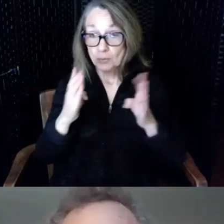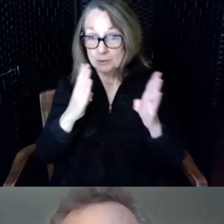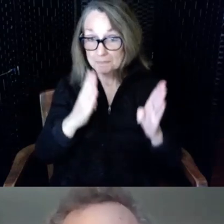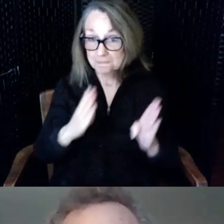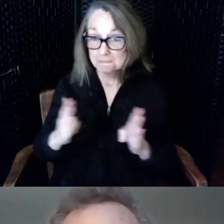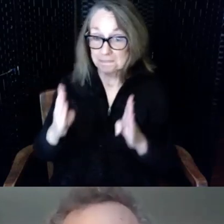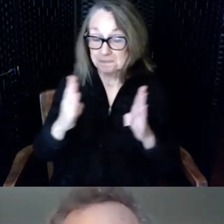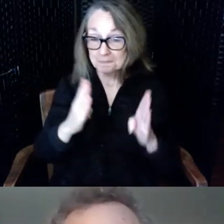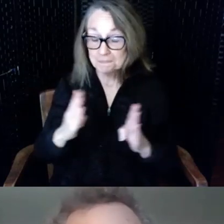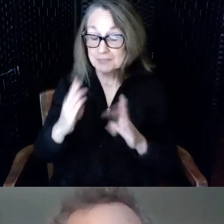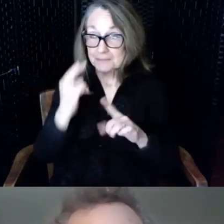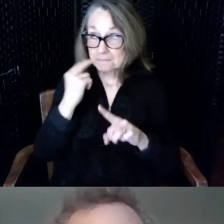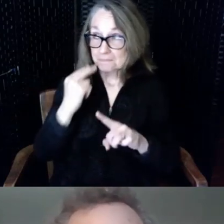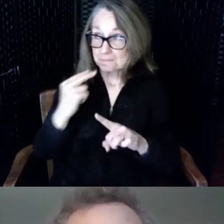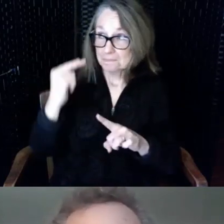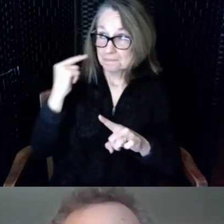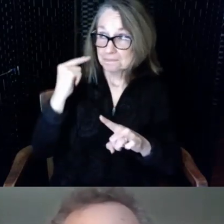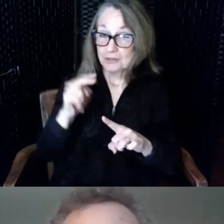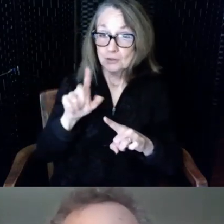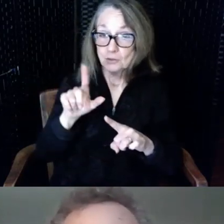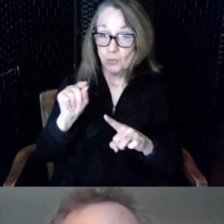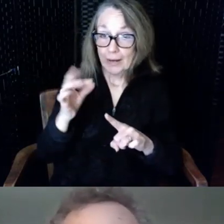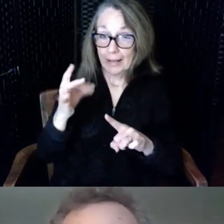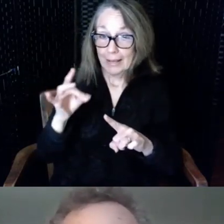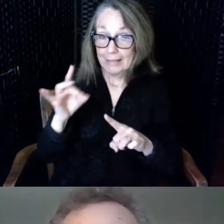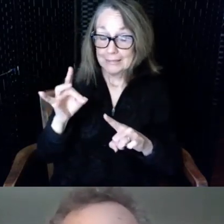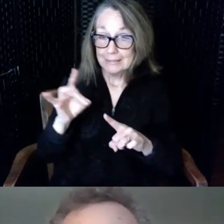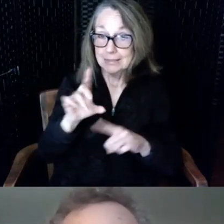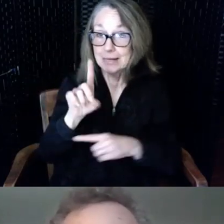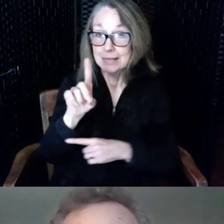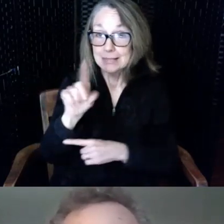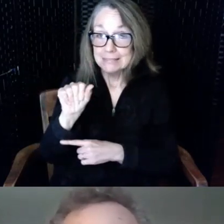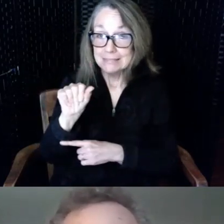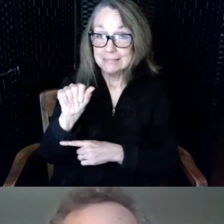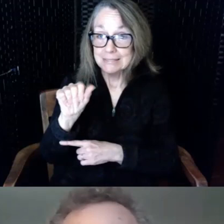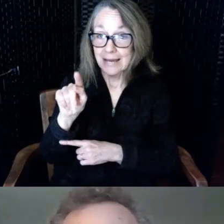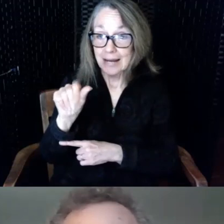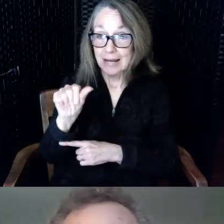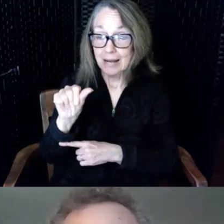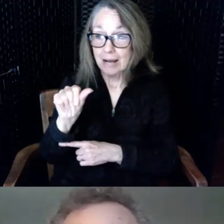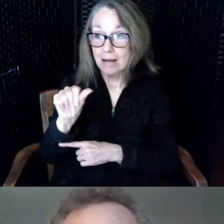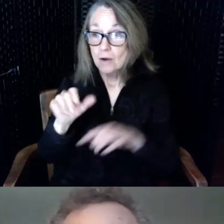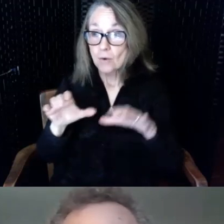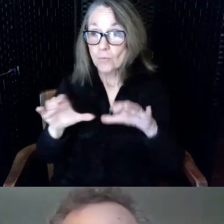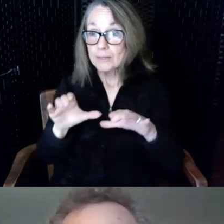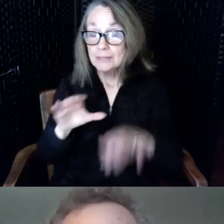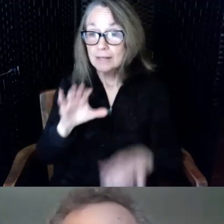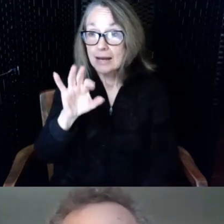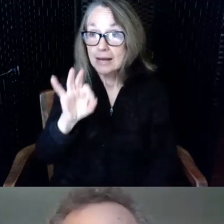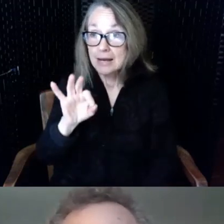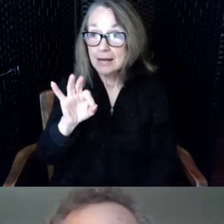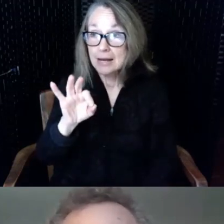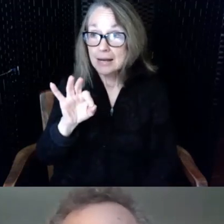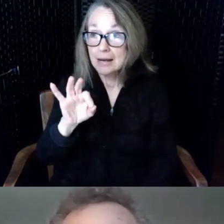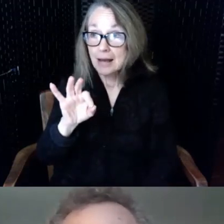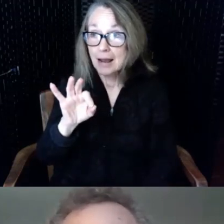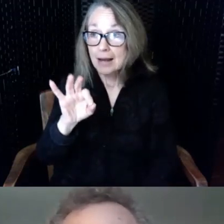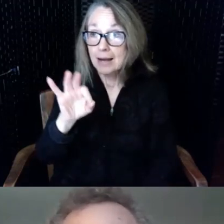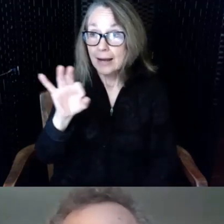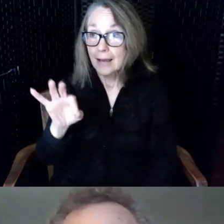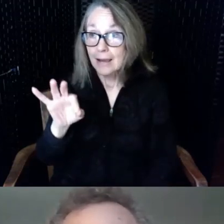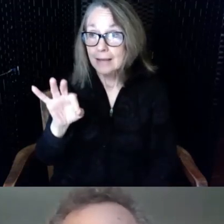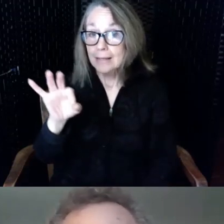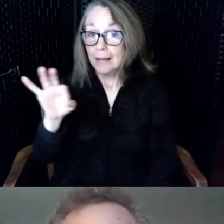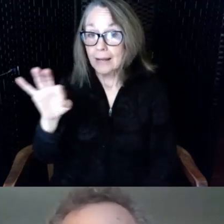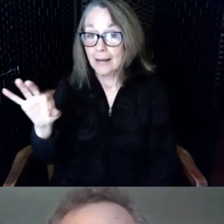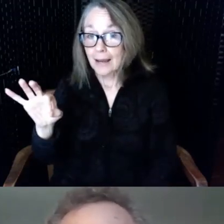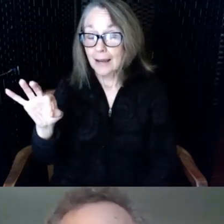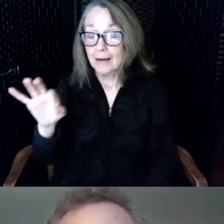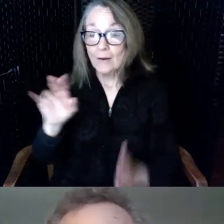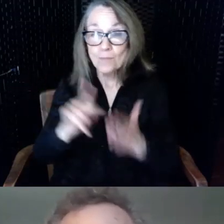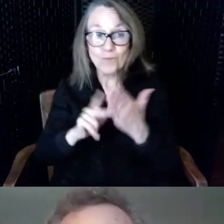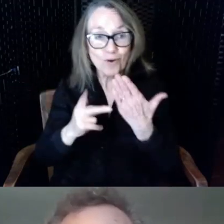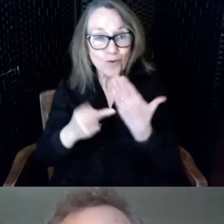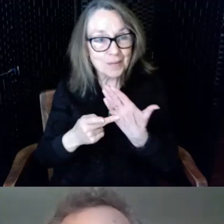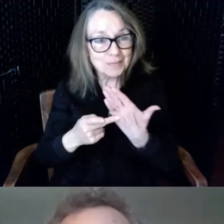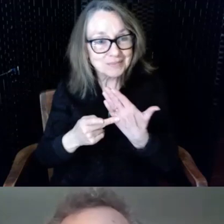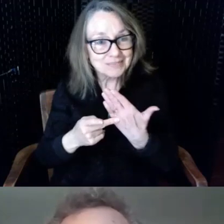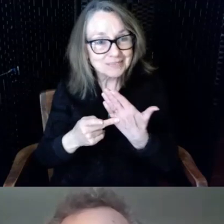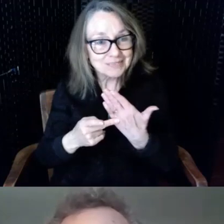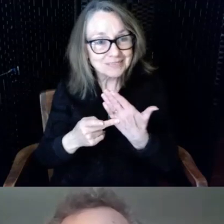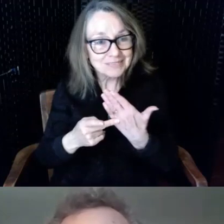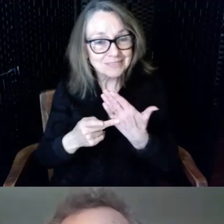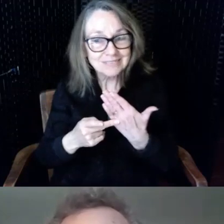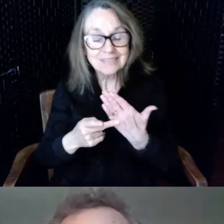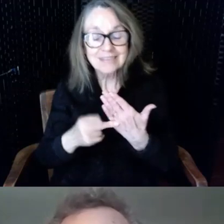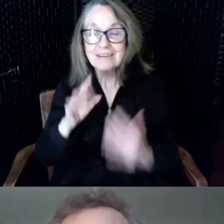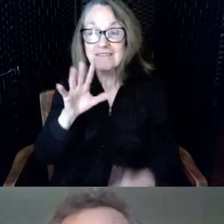data we learned that we did 999 programs approximately 500 of which took place in